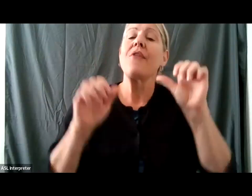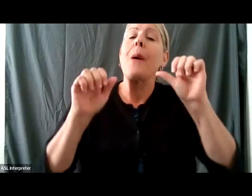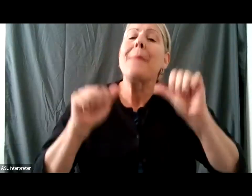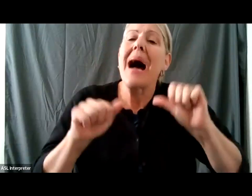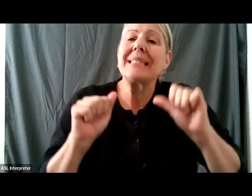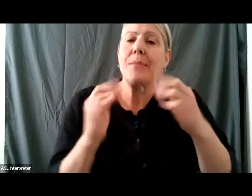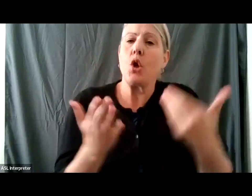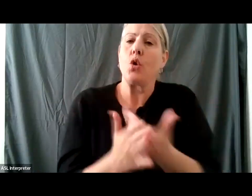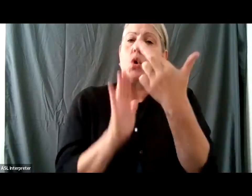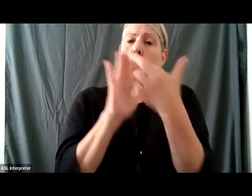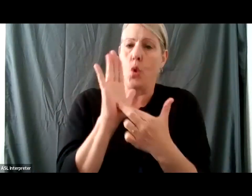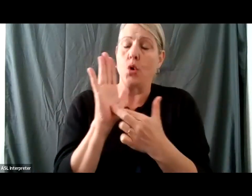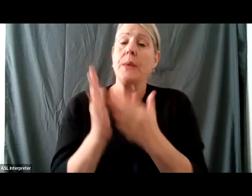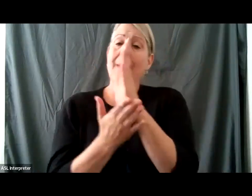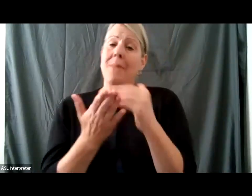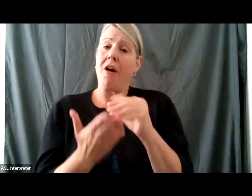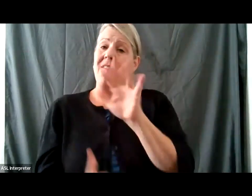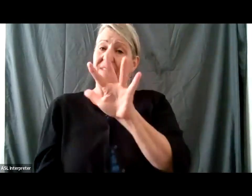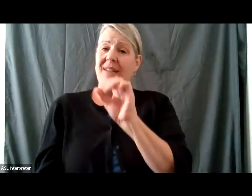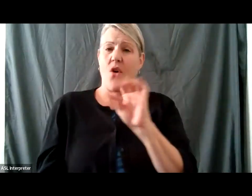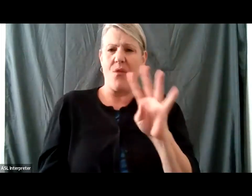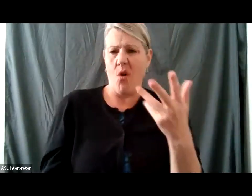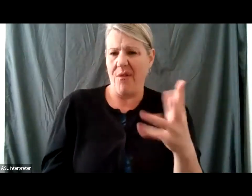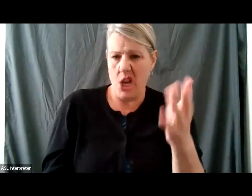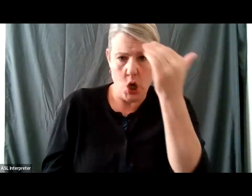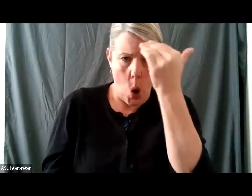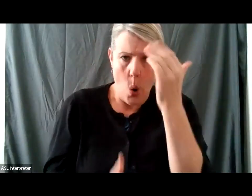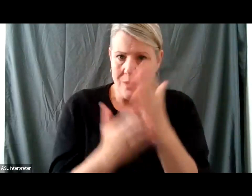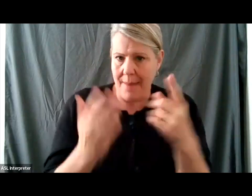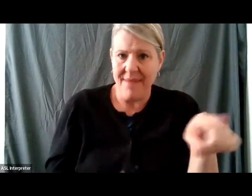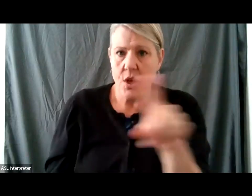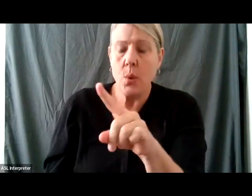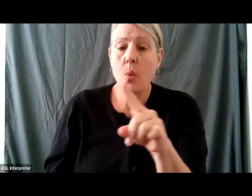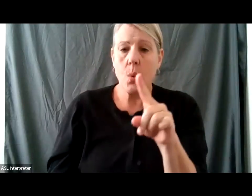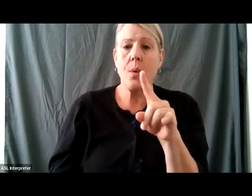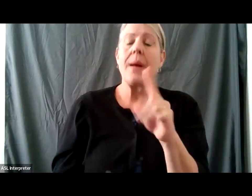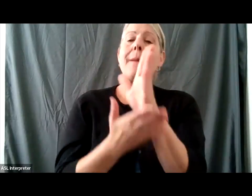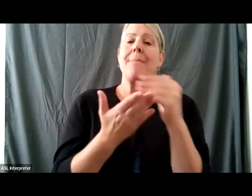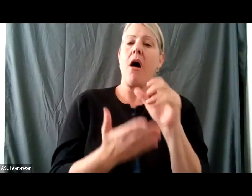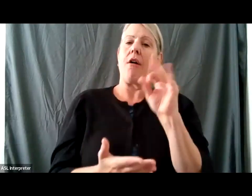As many of you know and as Pam summarized, it's part of the rehabilitation Act.